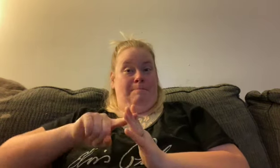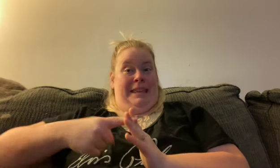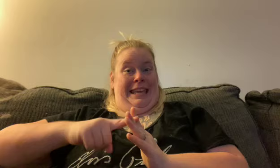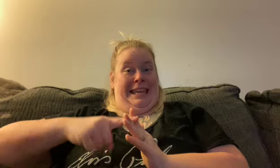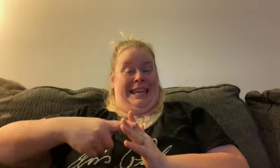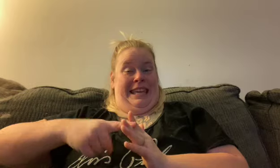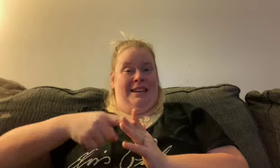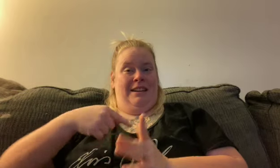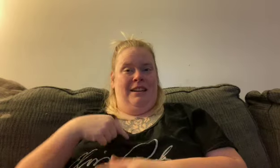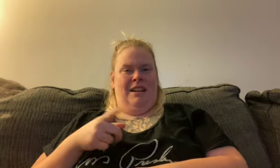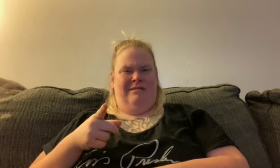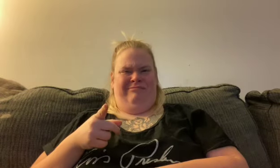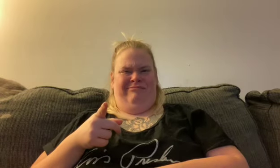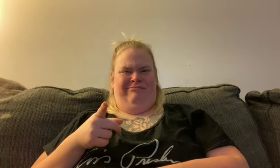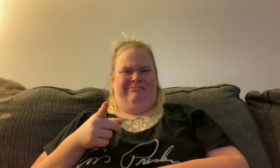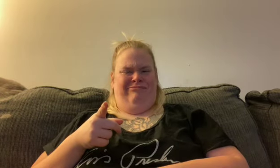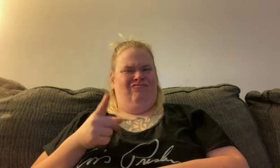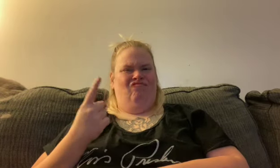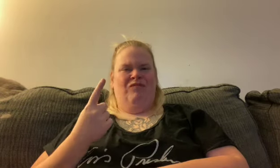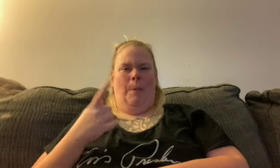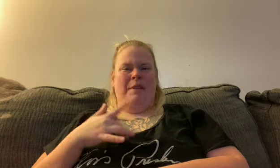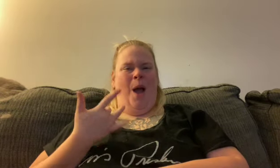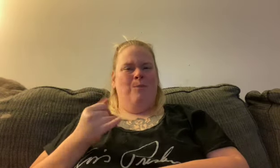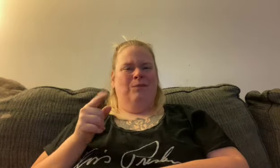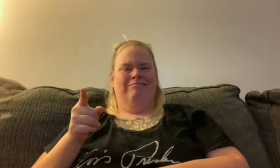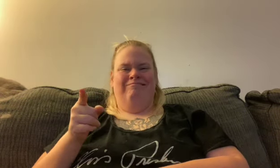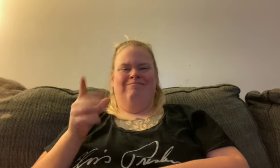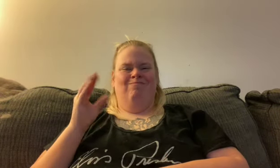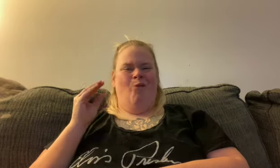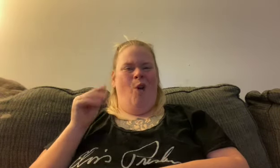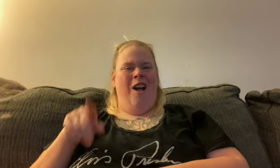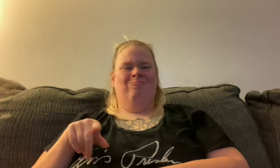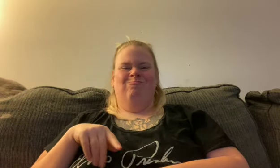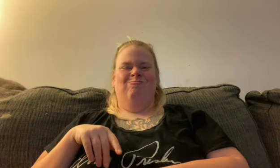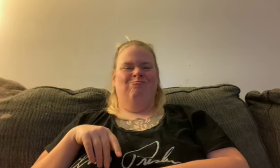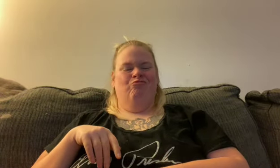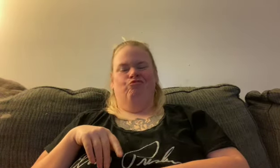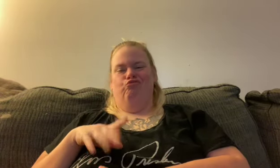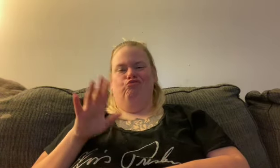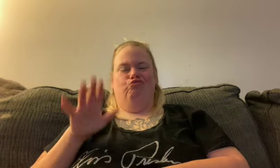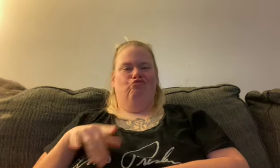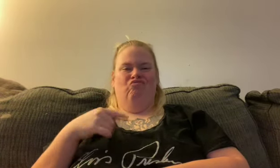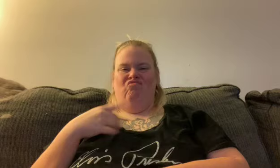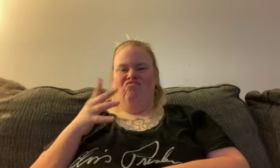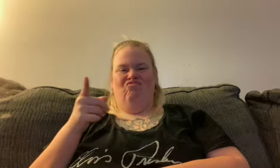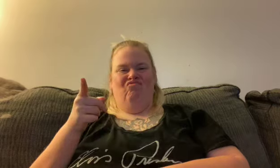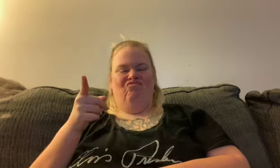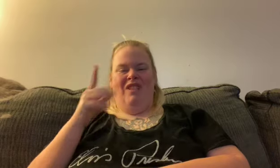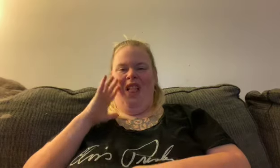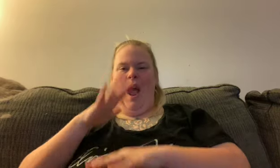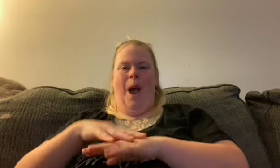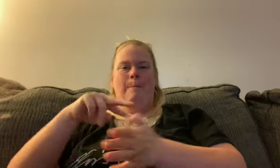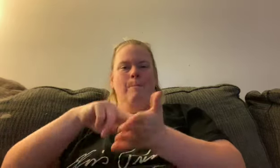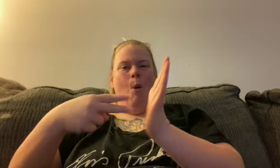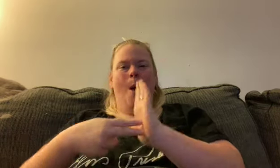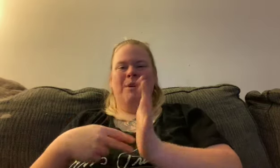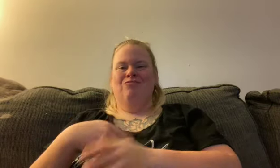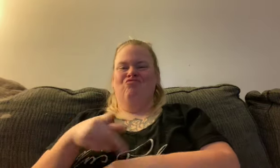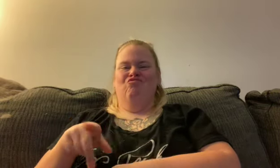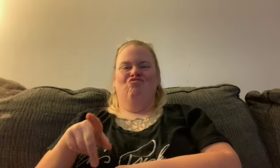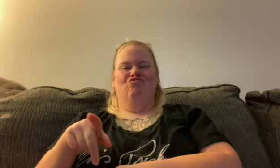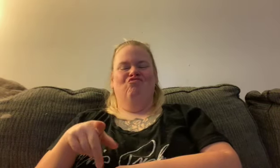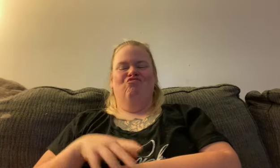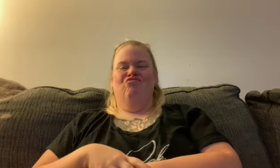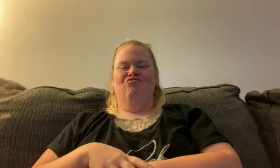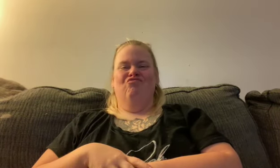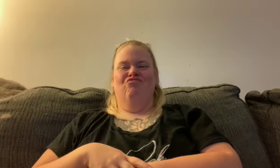At the beginning of the storyline, I thought something is wrong with that boy. I thought he kill with intention.